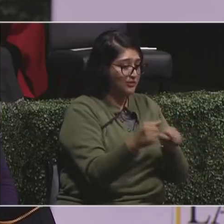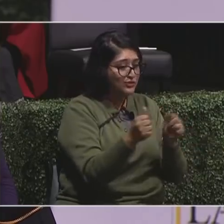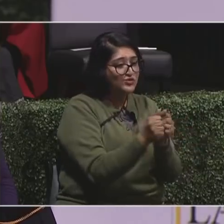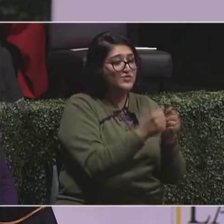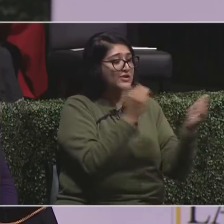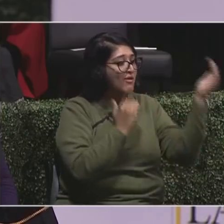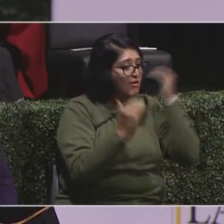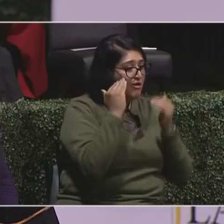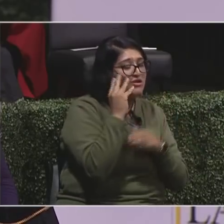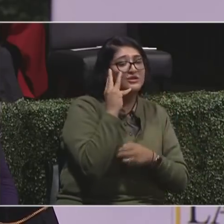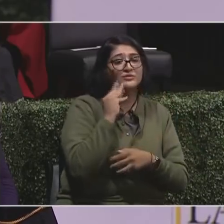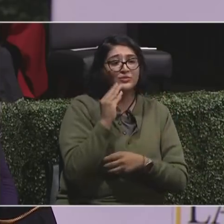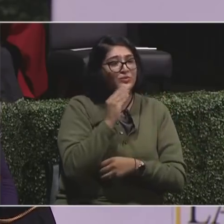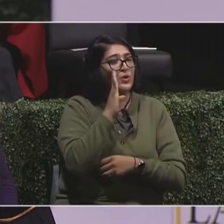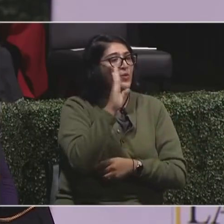MORE, TO FOCUS YOUR MAJOR ON A CAREER